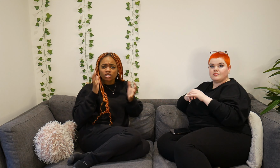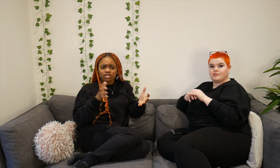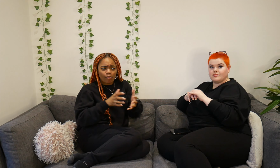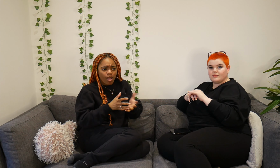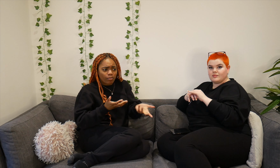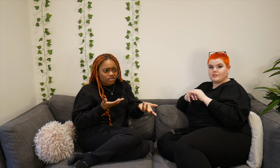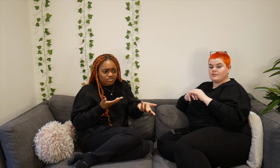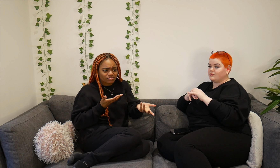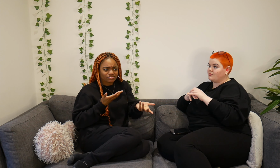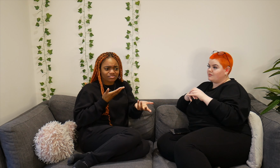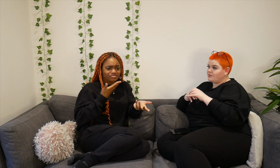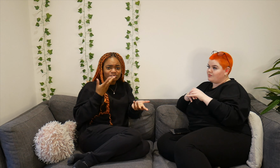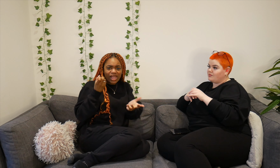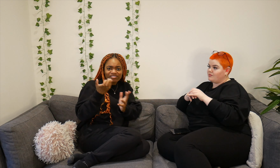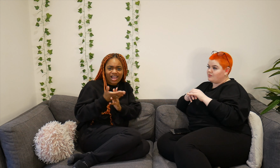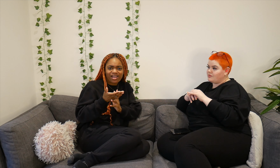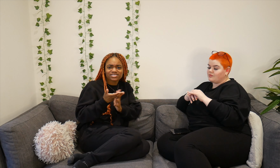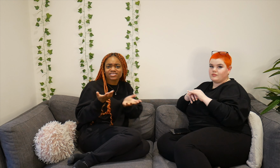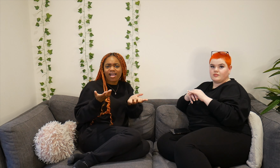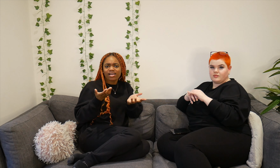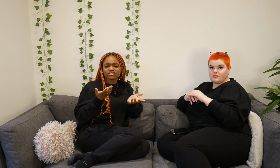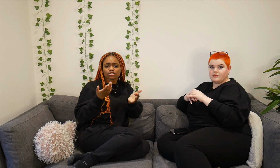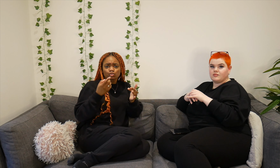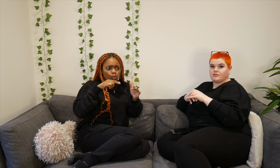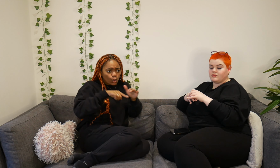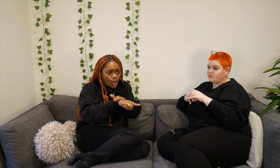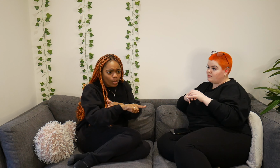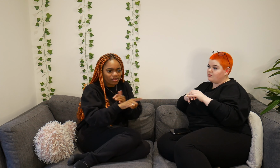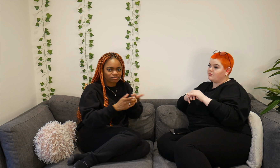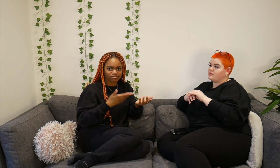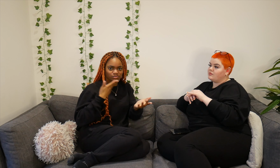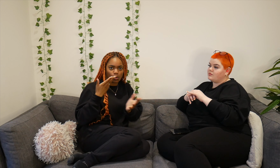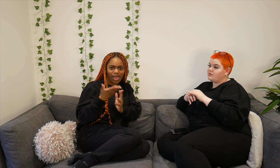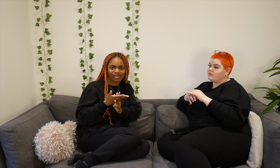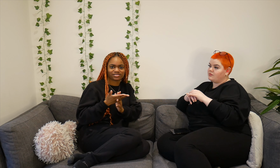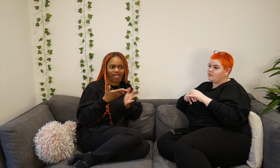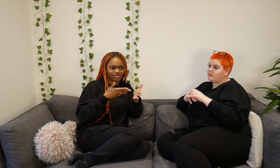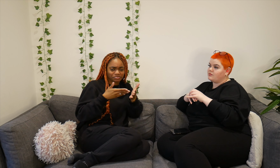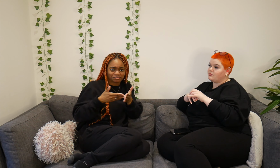Audiology departments - they don't have access. You go in, no access,